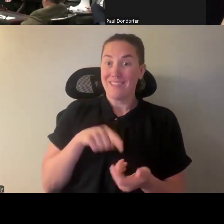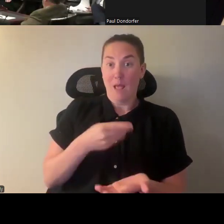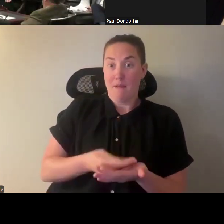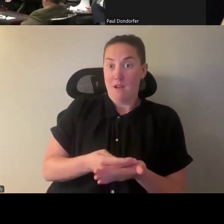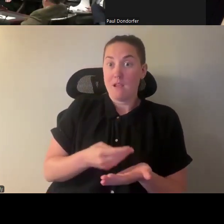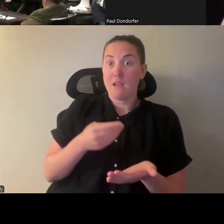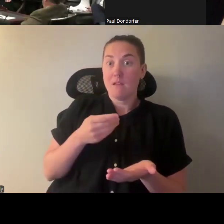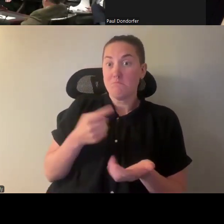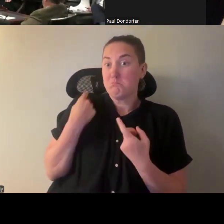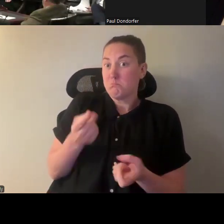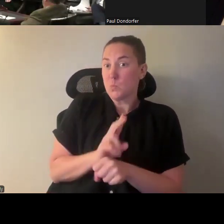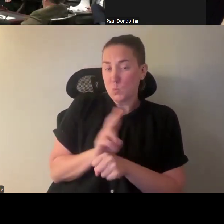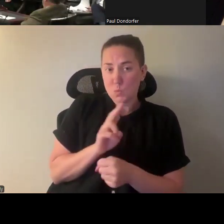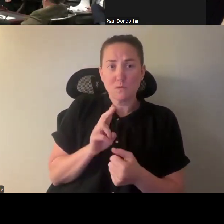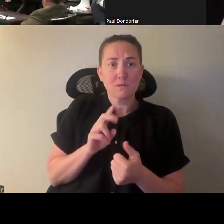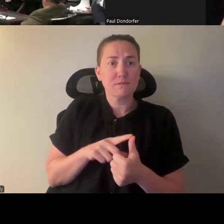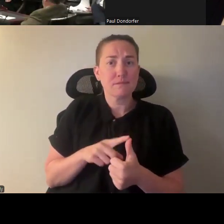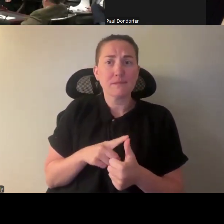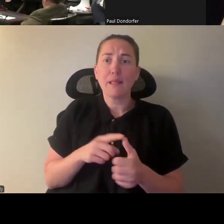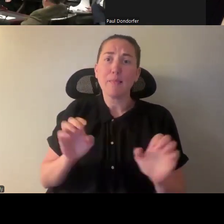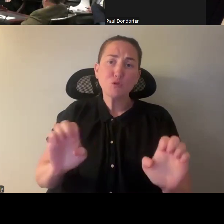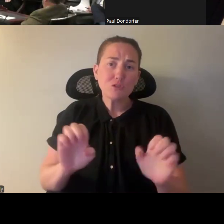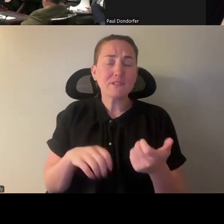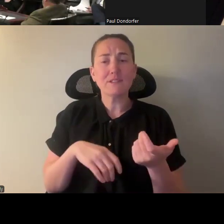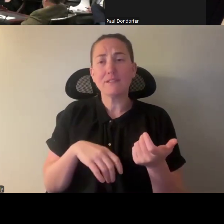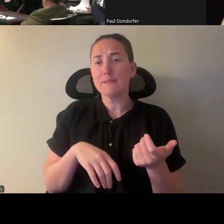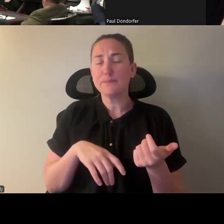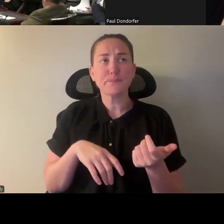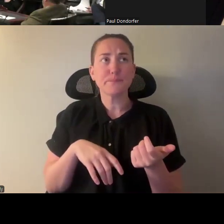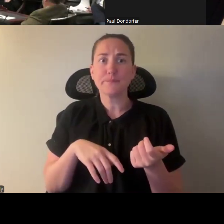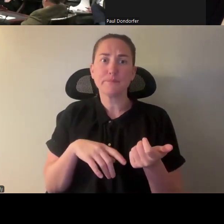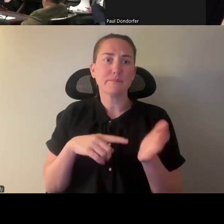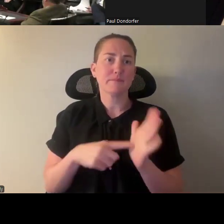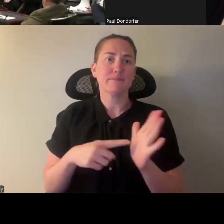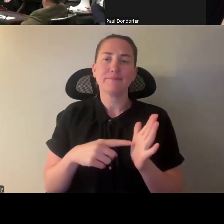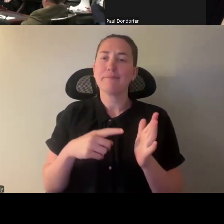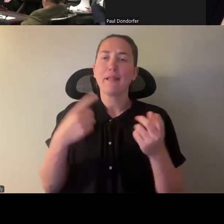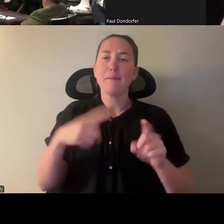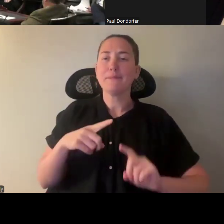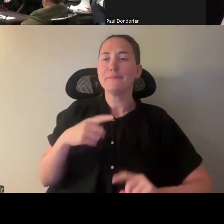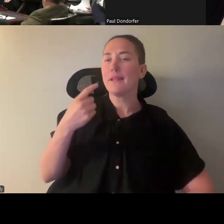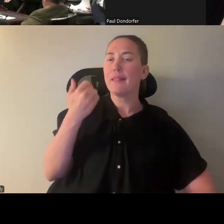for it's um we use it for emergencies such as one one on one occasion our dental office flooded We